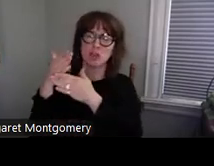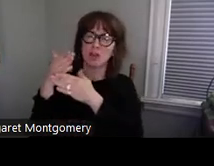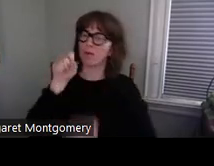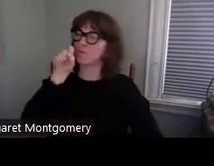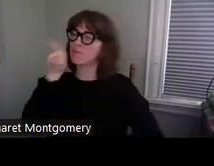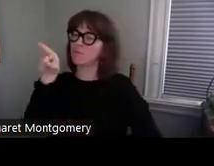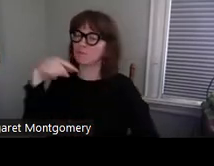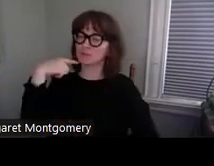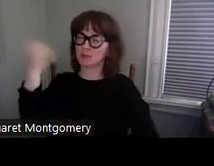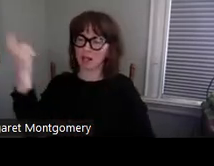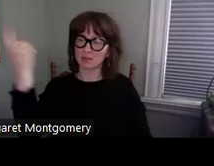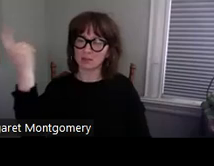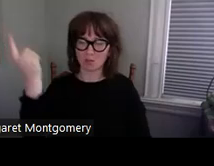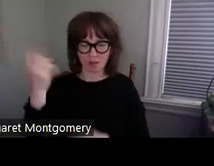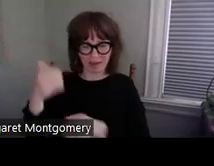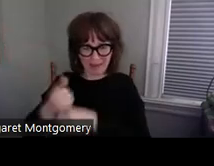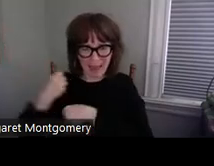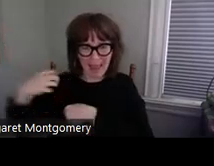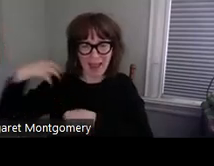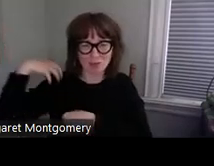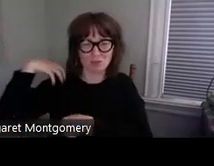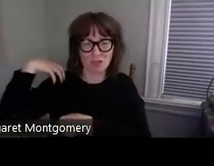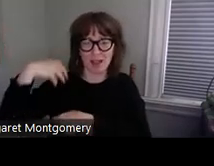support, or you can seek local or national confidential